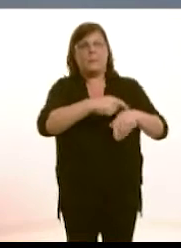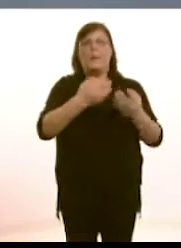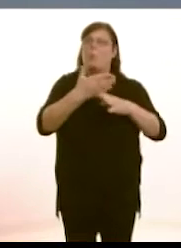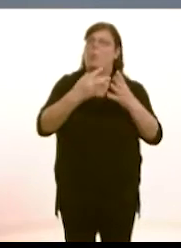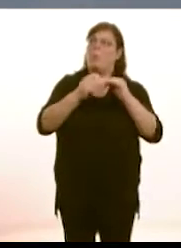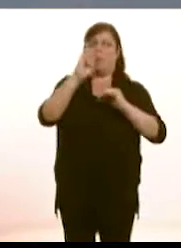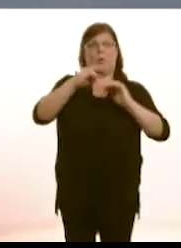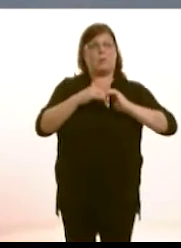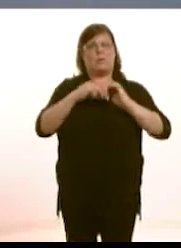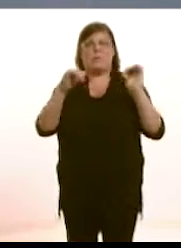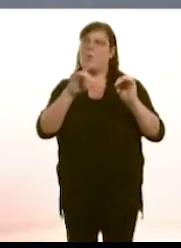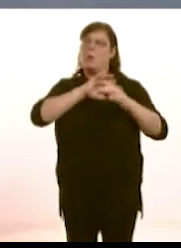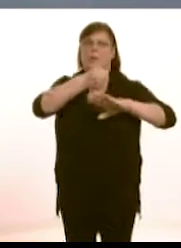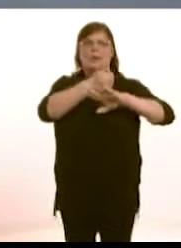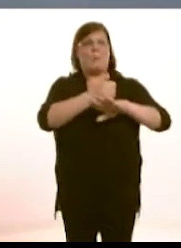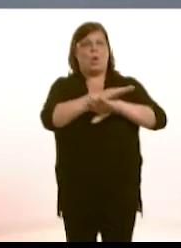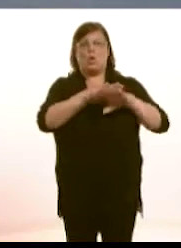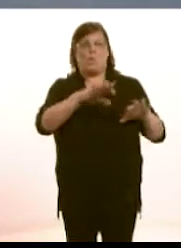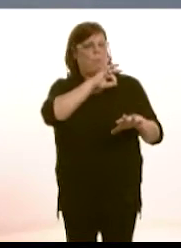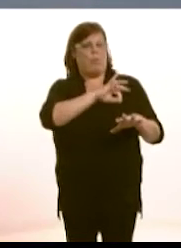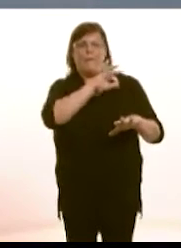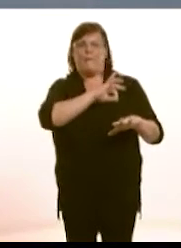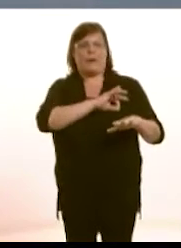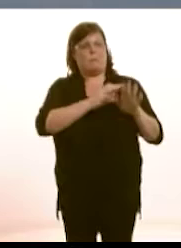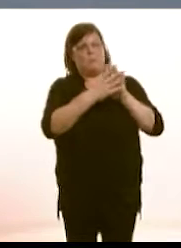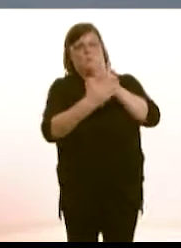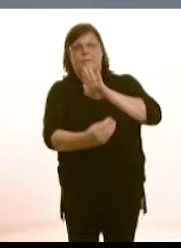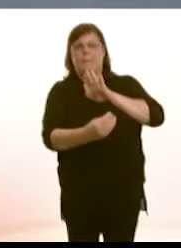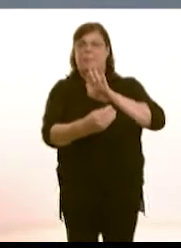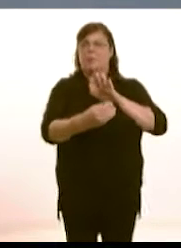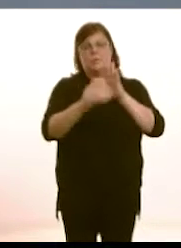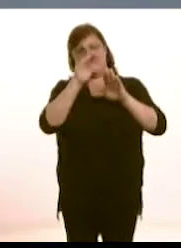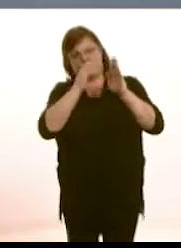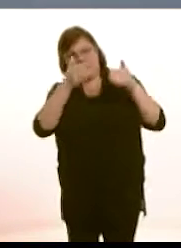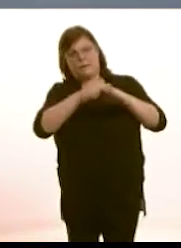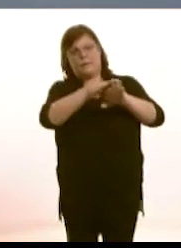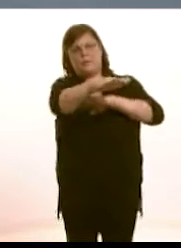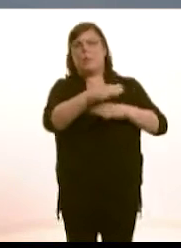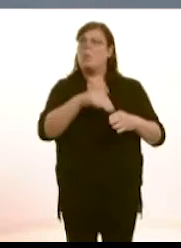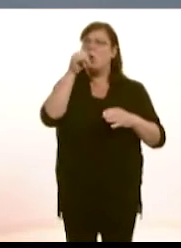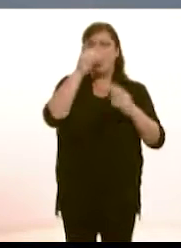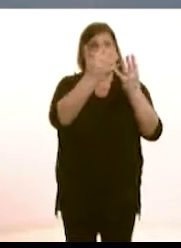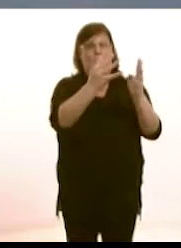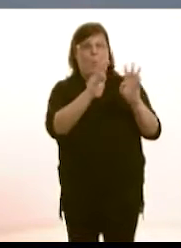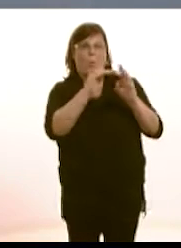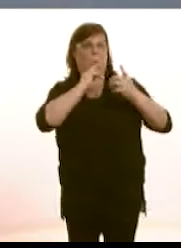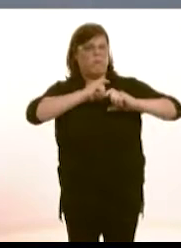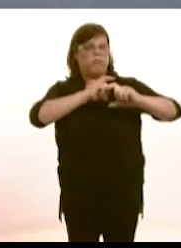a not-for-profit model for the future. Bearing in mind that this board is only convened for another six months, or less than that,